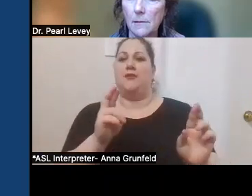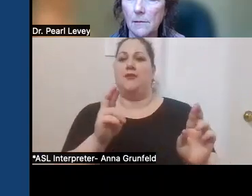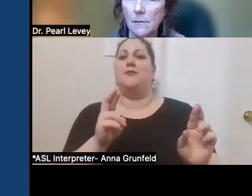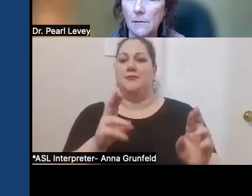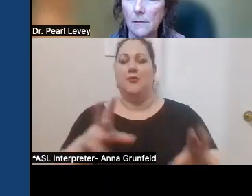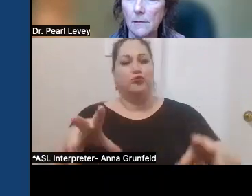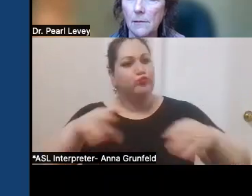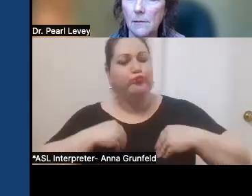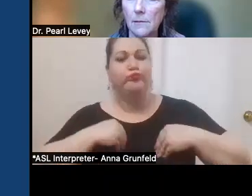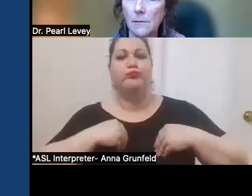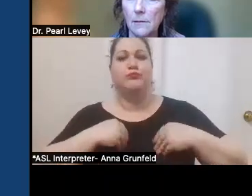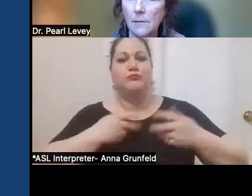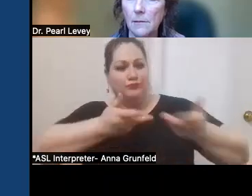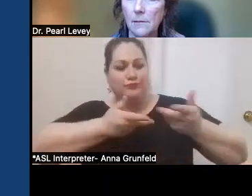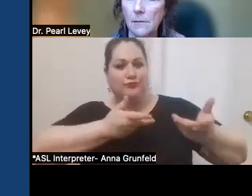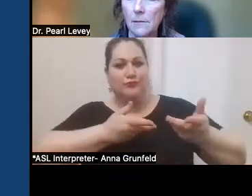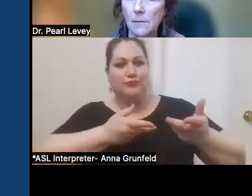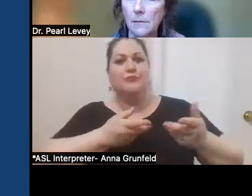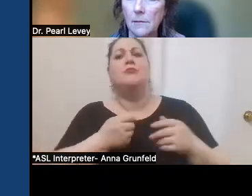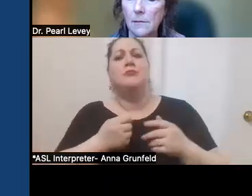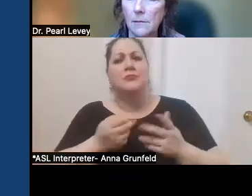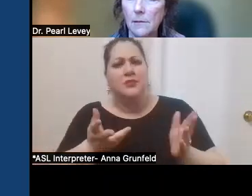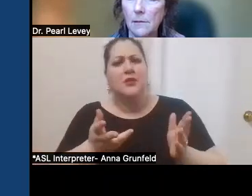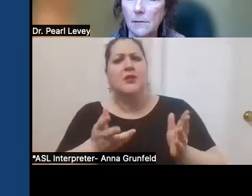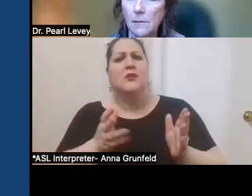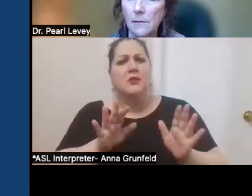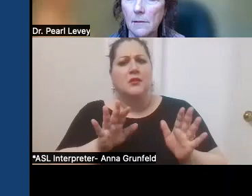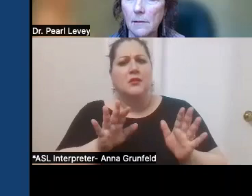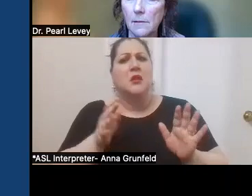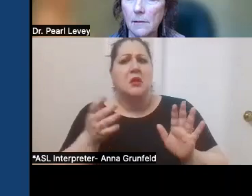We're seeing fewer programs saying, well, no, they have to be able to do this, they can't do this without.